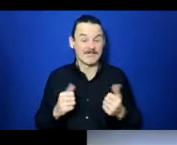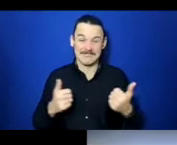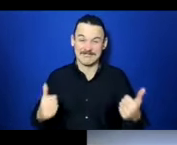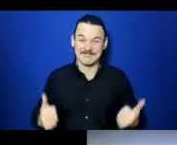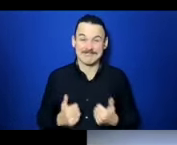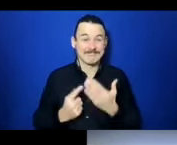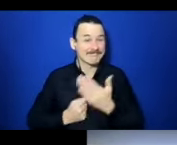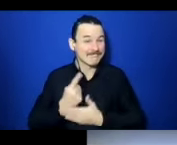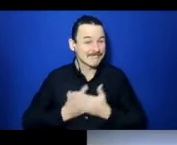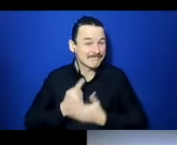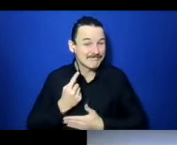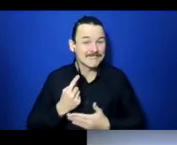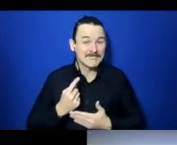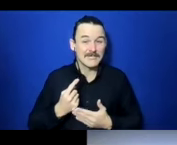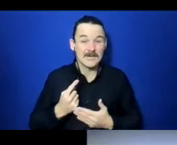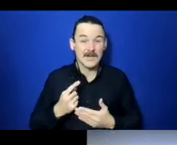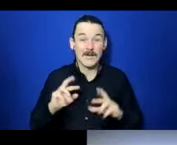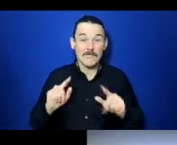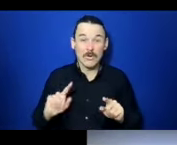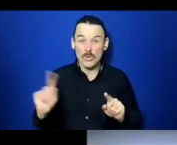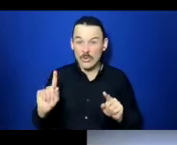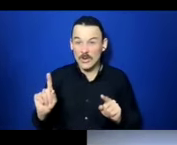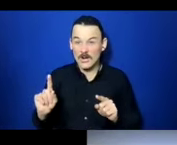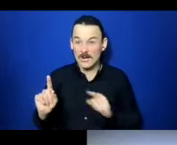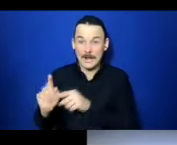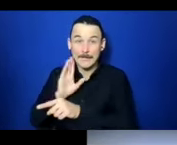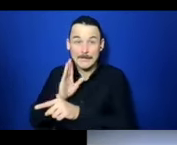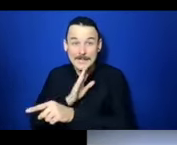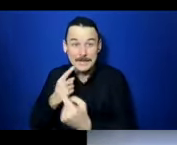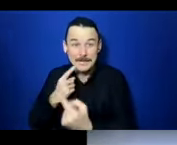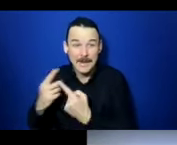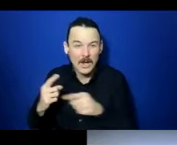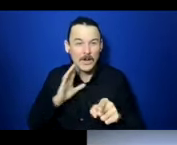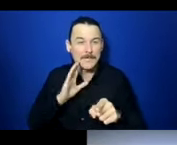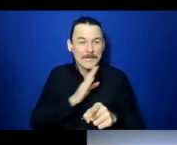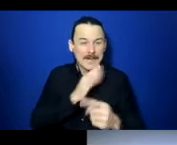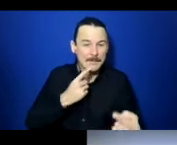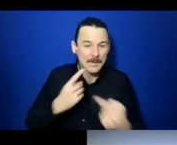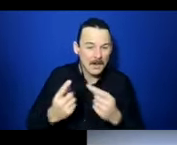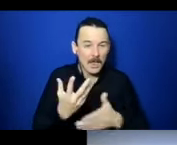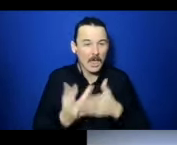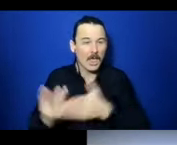for things to fall through the cracks and sometimes you're kind of always playing catch up,